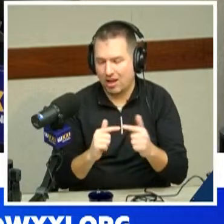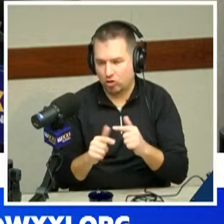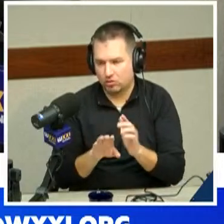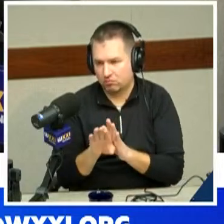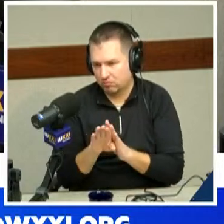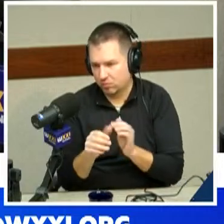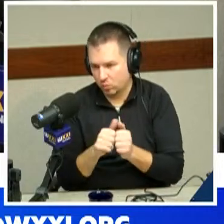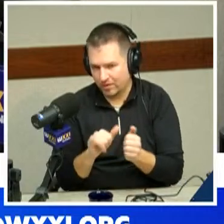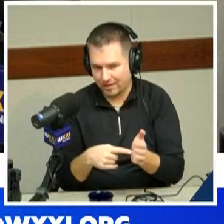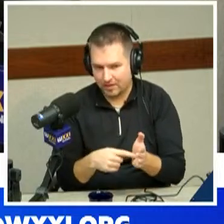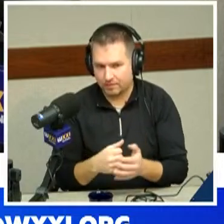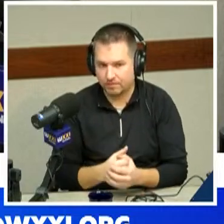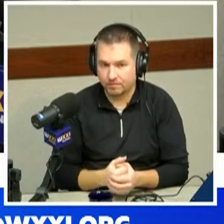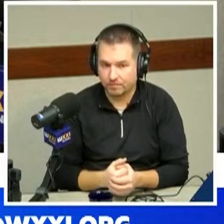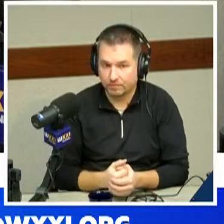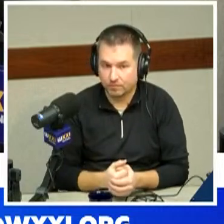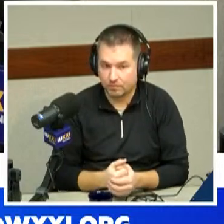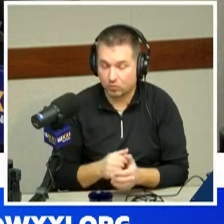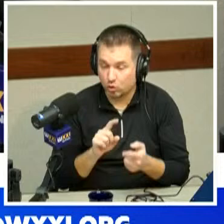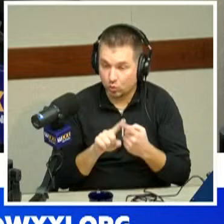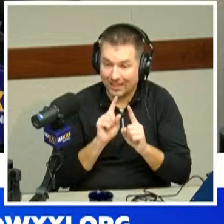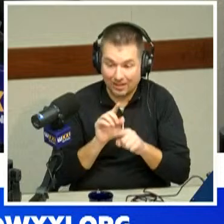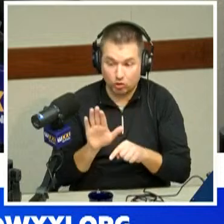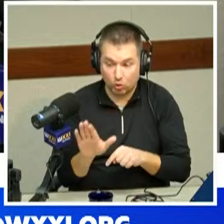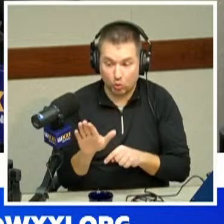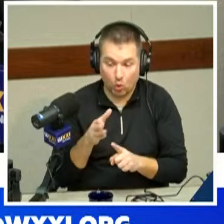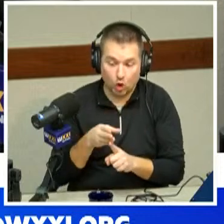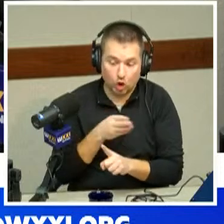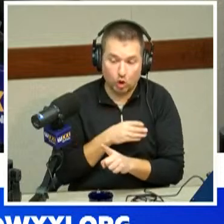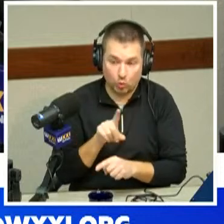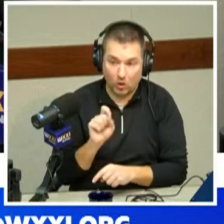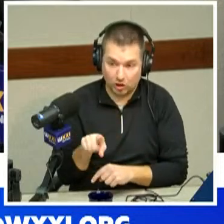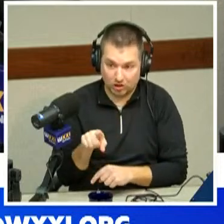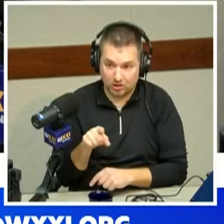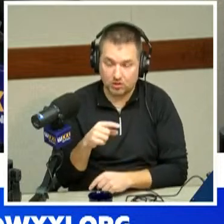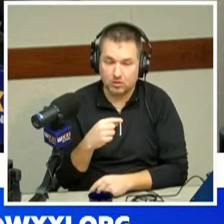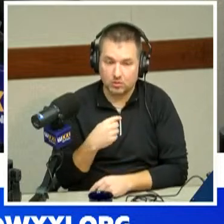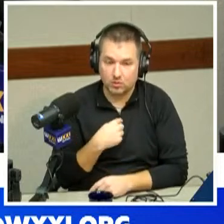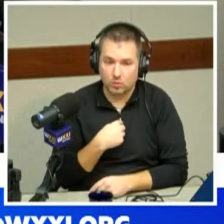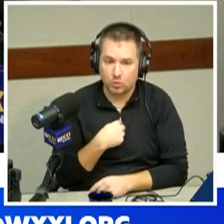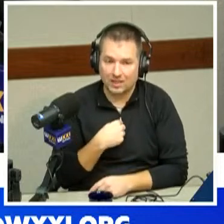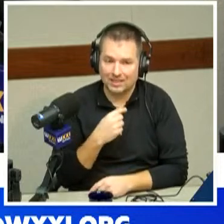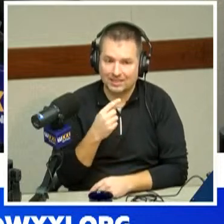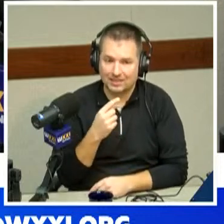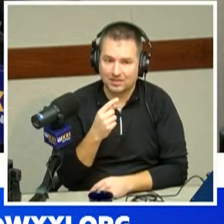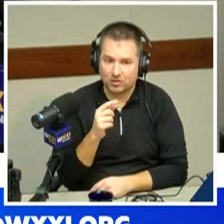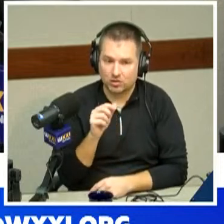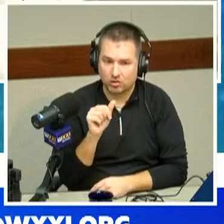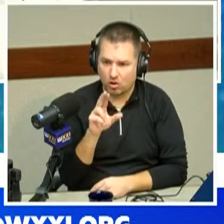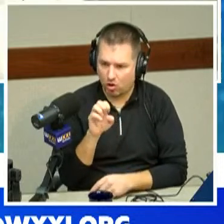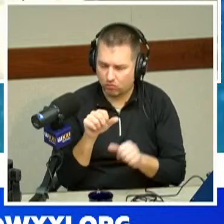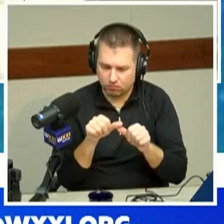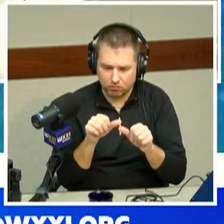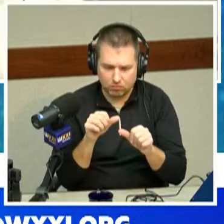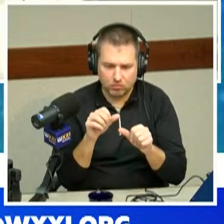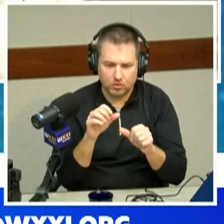so so um to answer your earlier question so we are looking for um parents and their kids